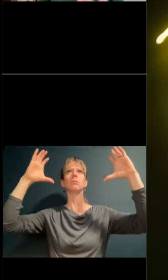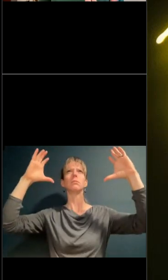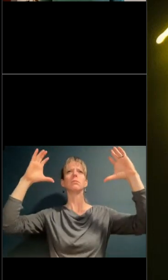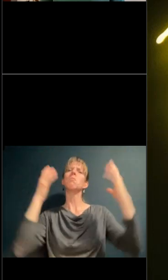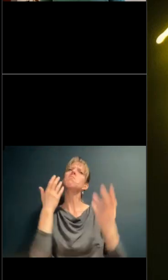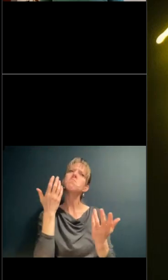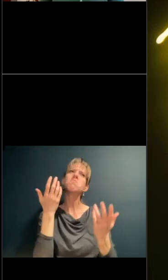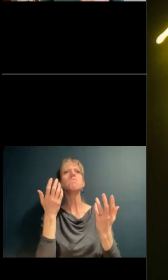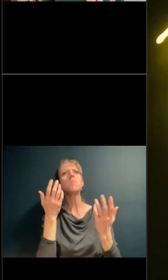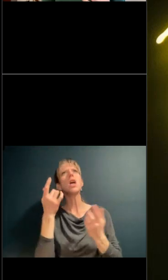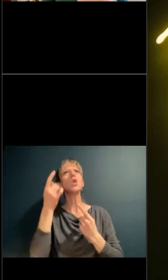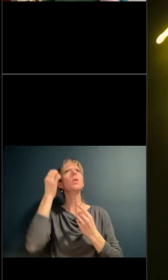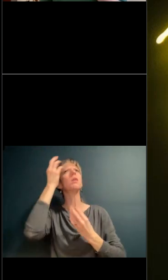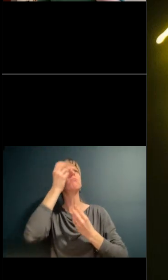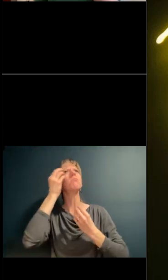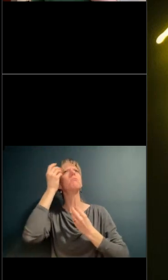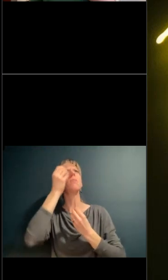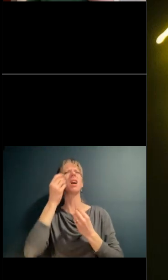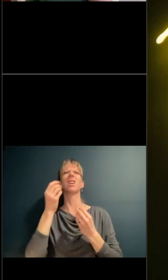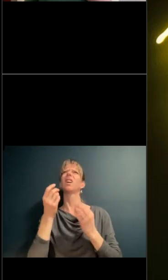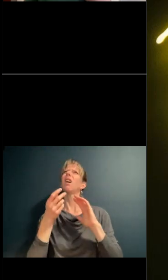of your own reflection to think about what would that look like for me?